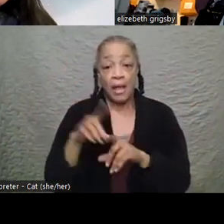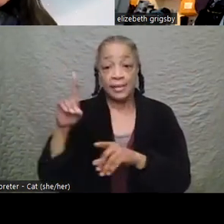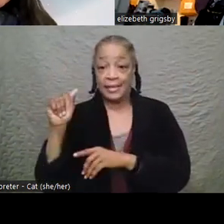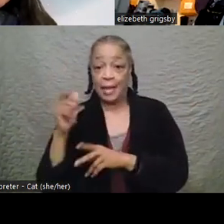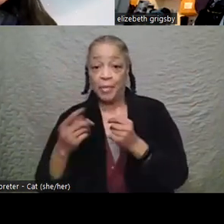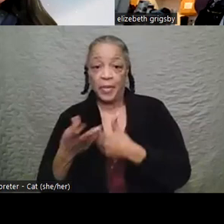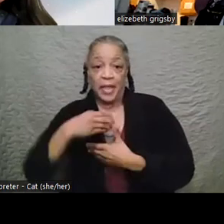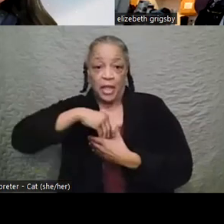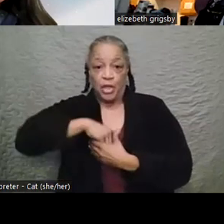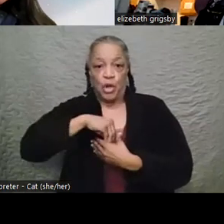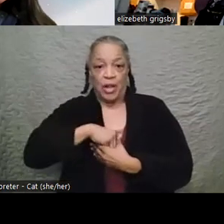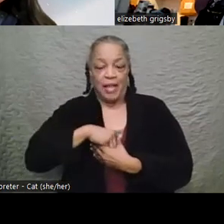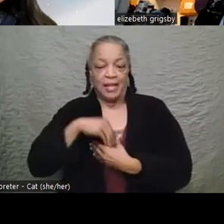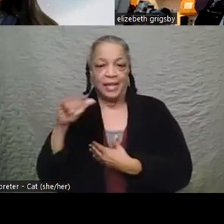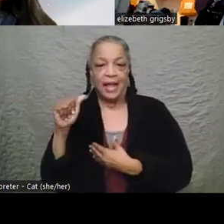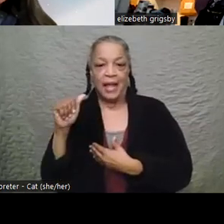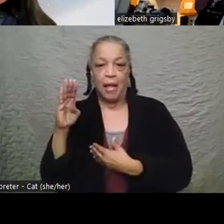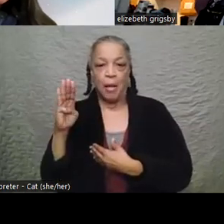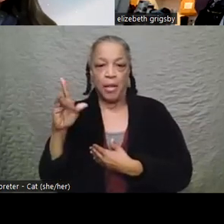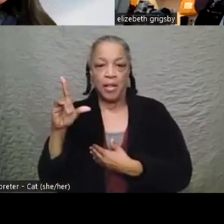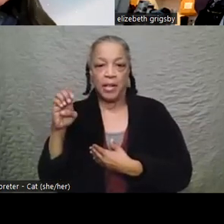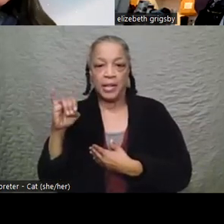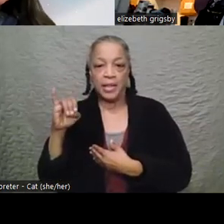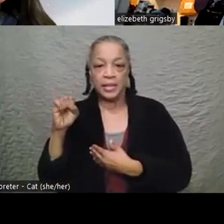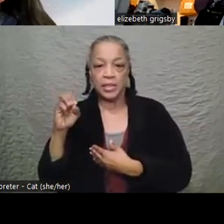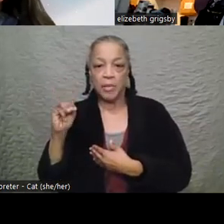is on I think we are not capable and can't do things.